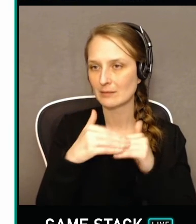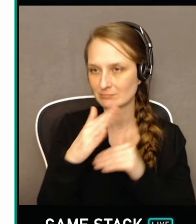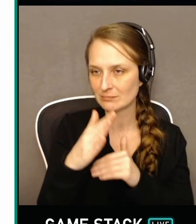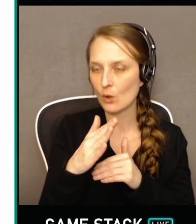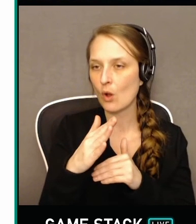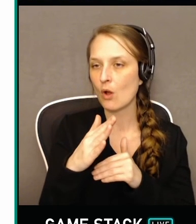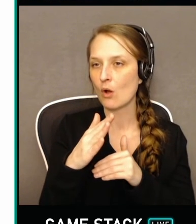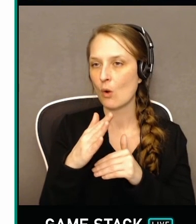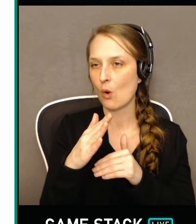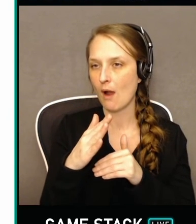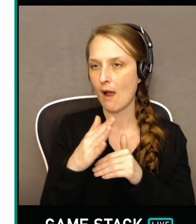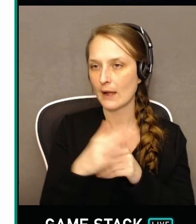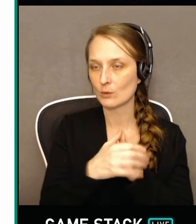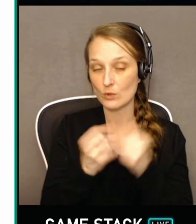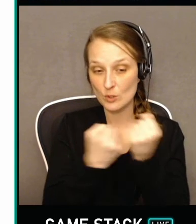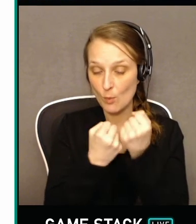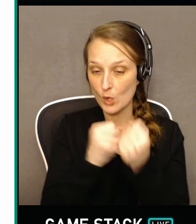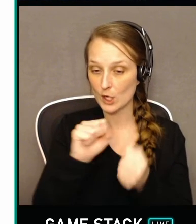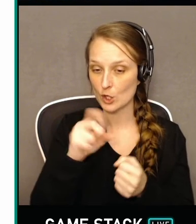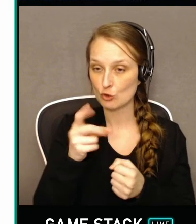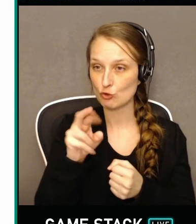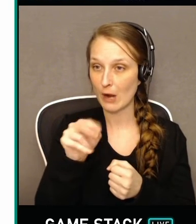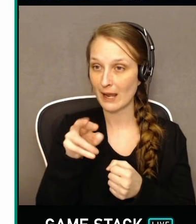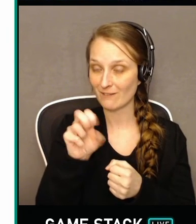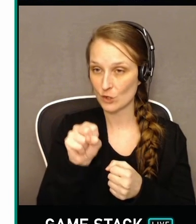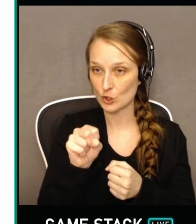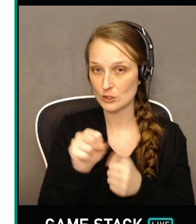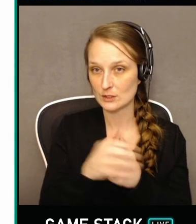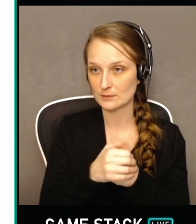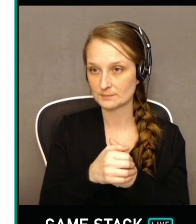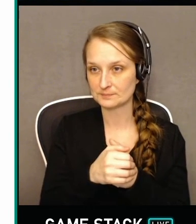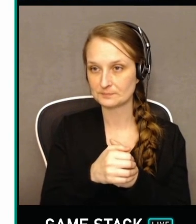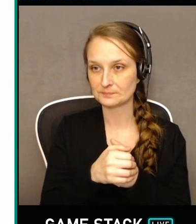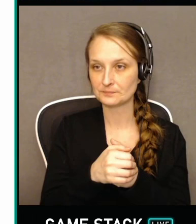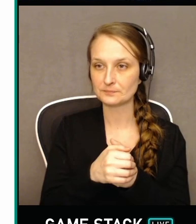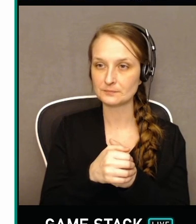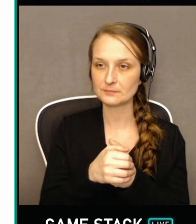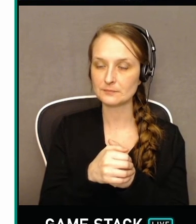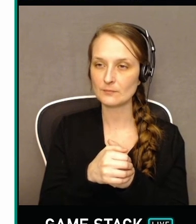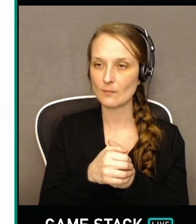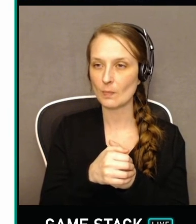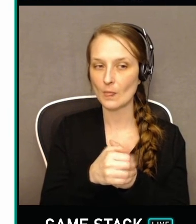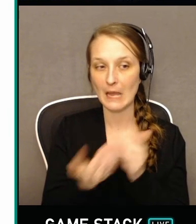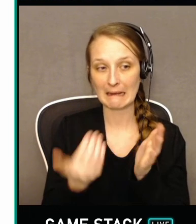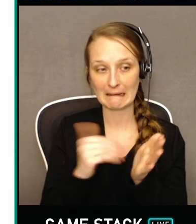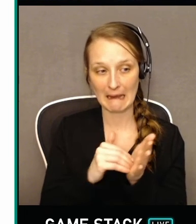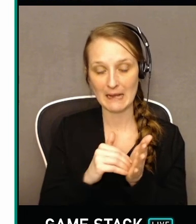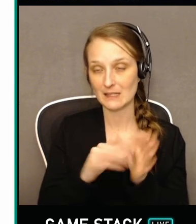that's right, but let's make this bit even more obvious. Here we see again that developers can now access feature